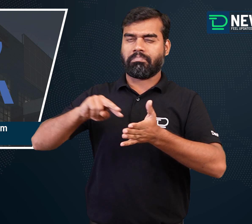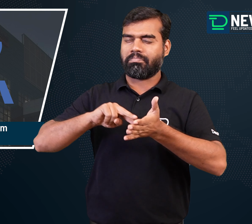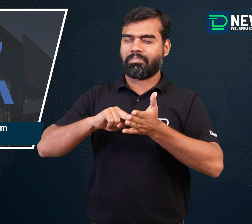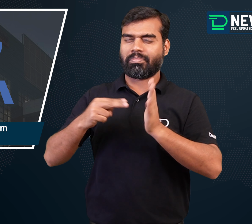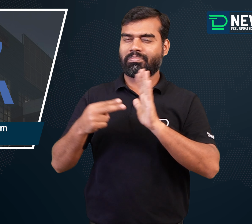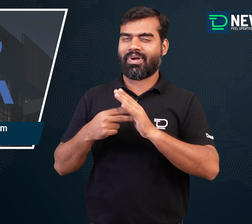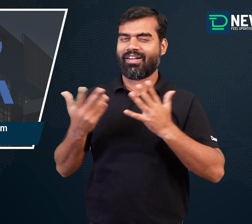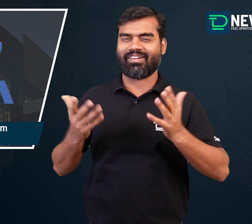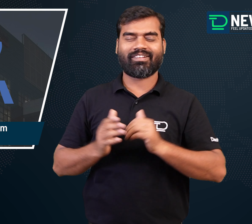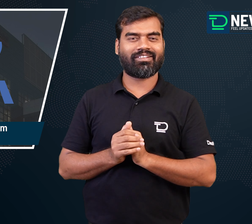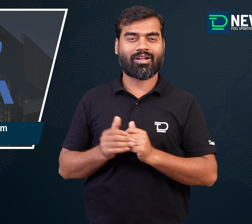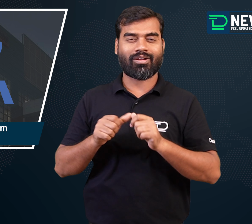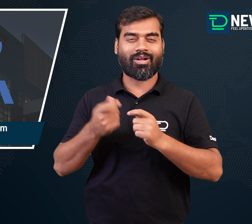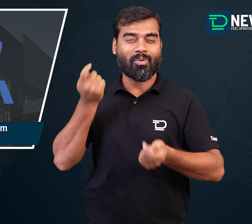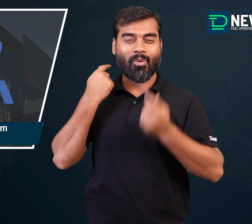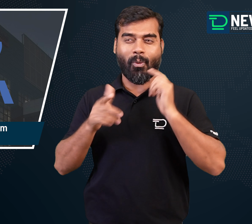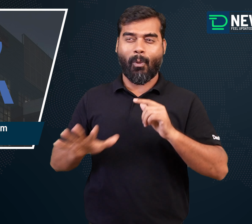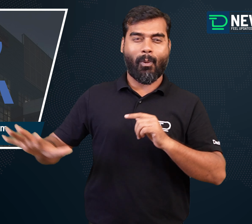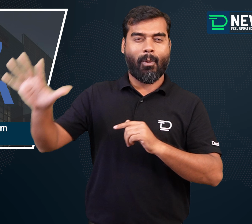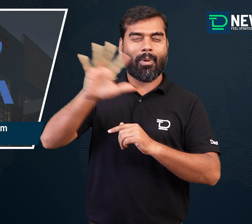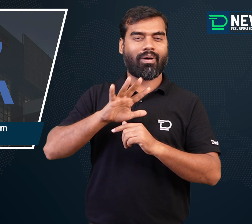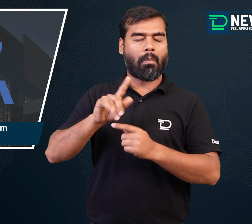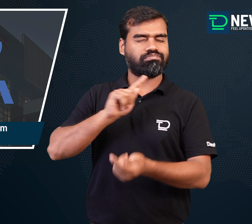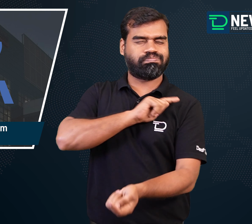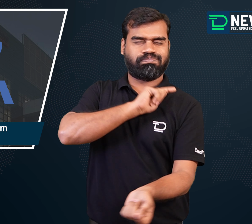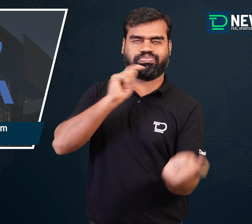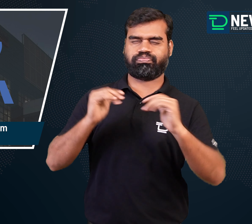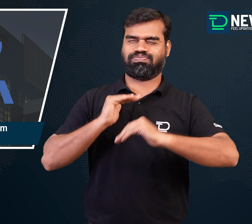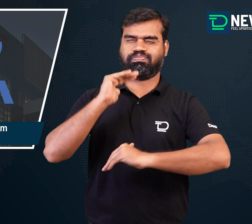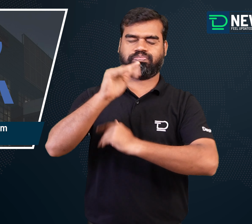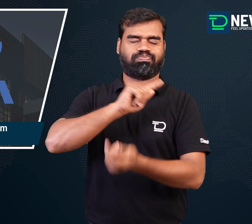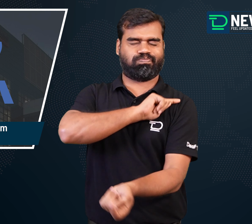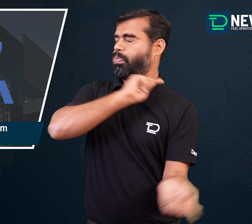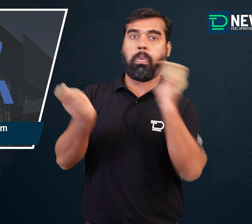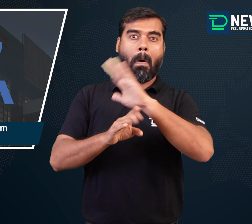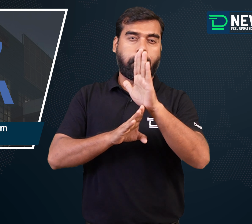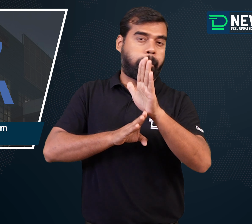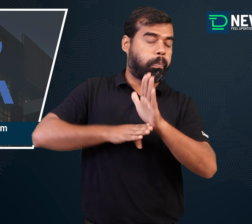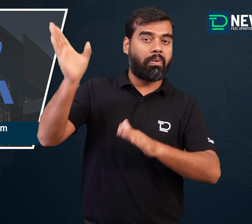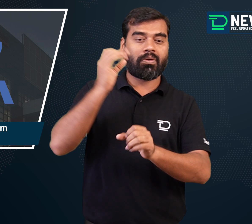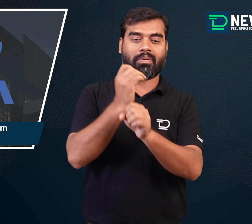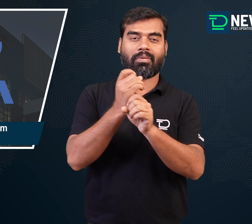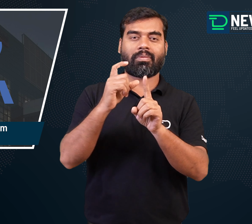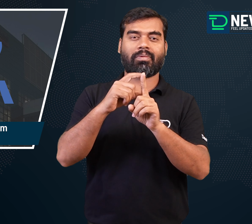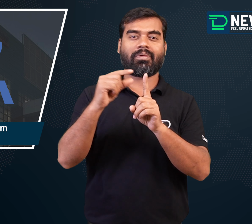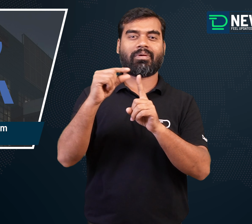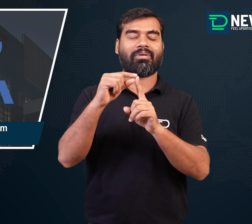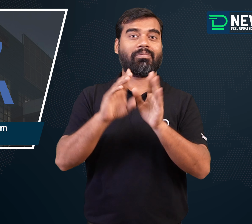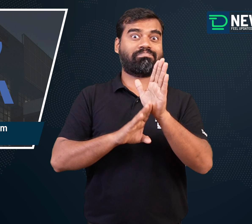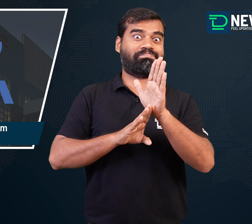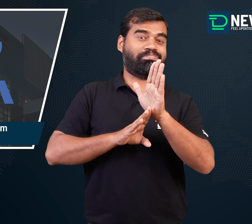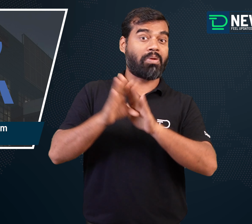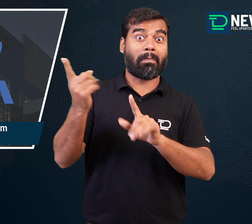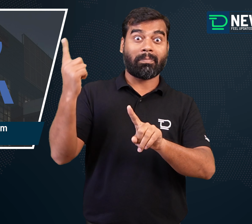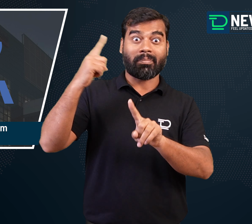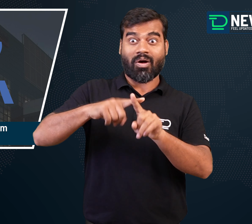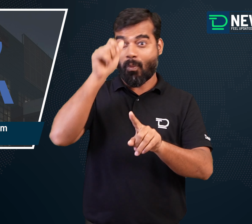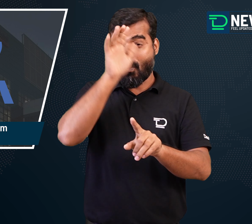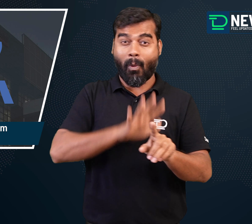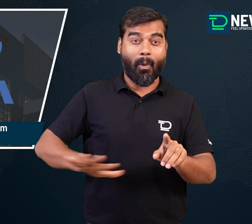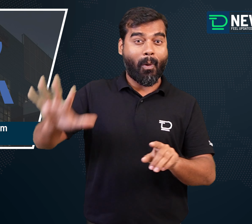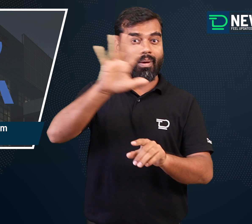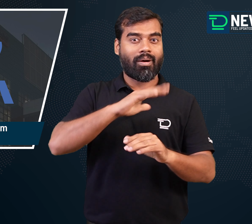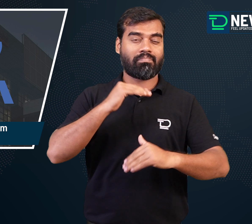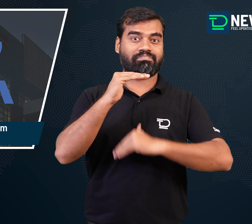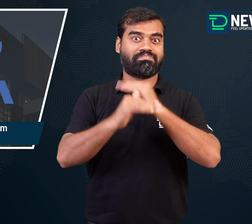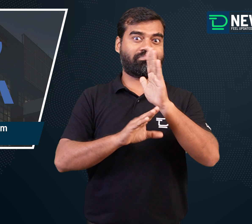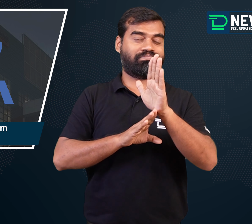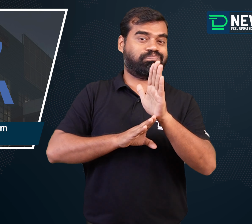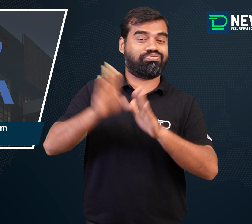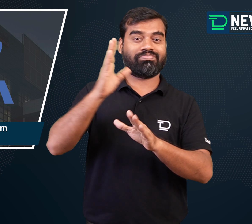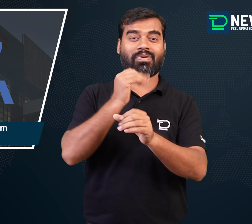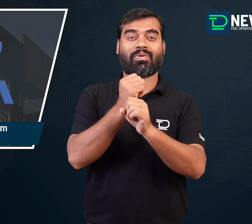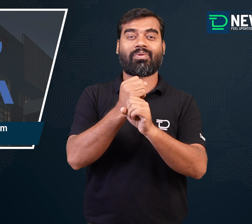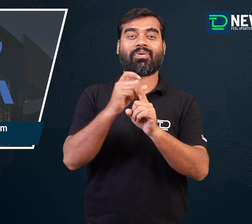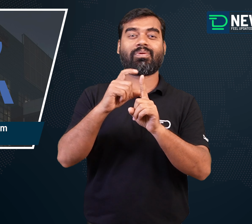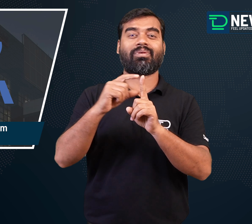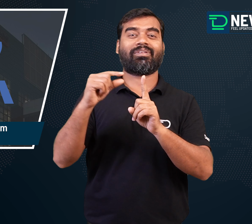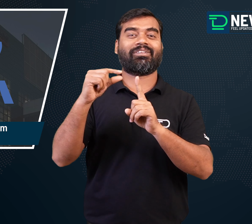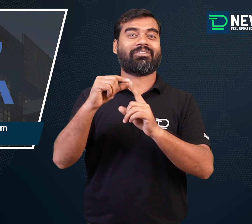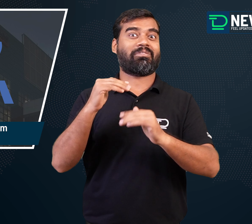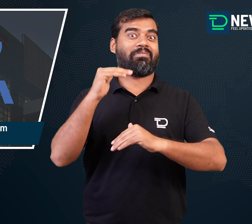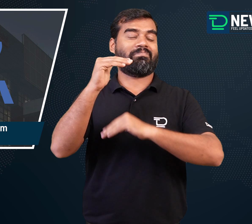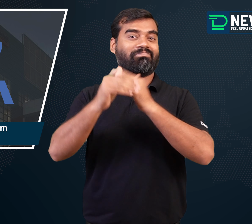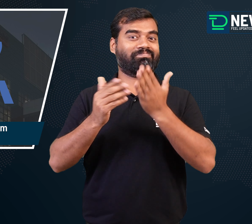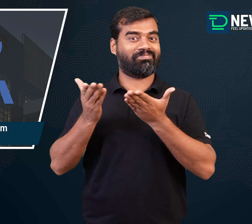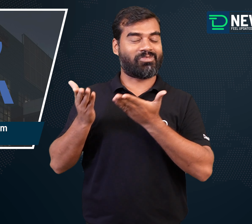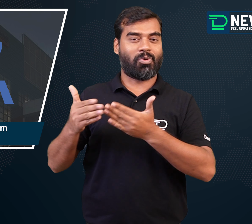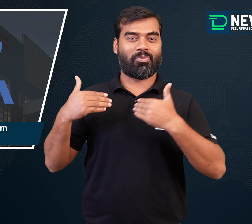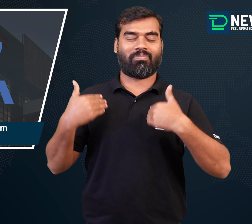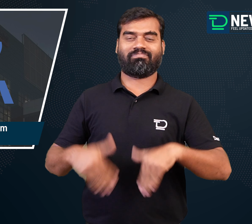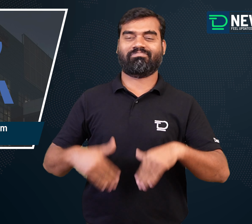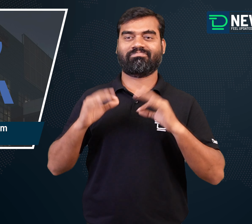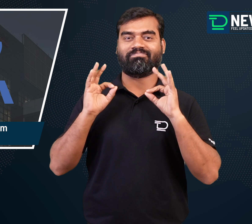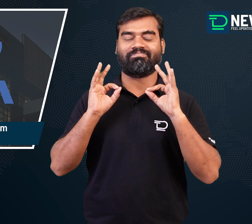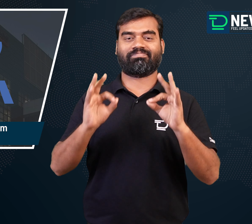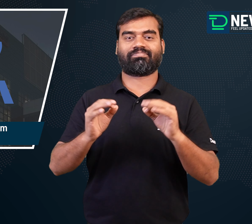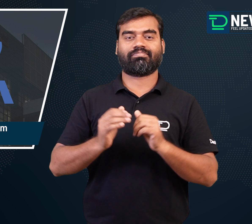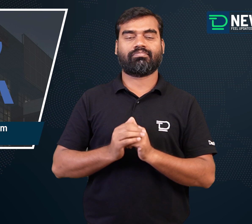Definitely, this development will change Assam GDP and also Indian GDP.